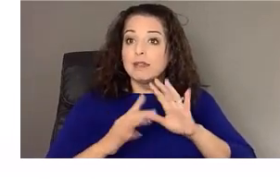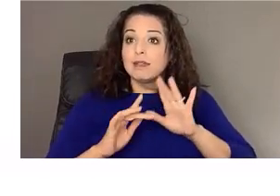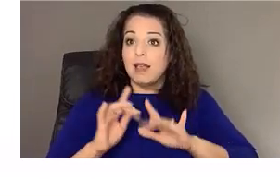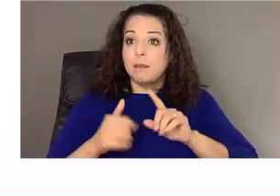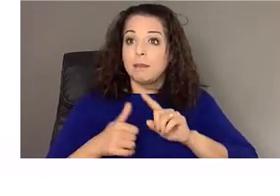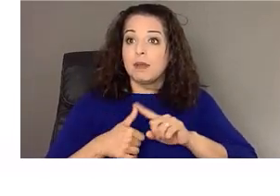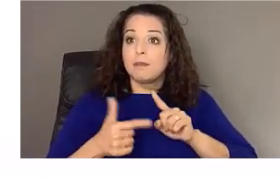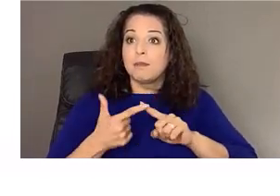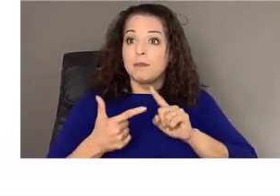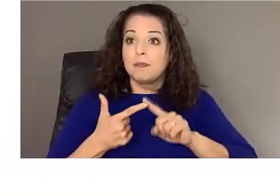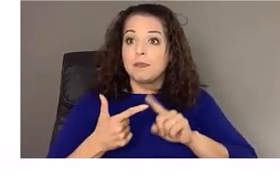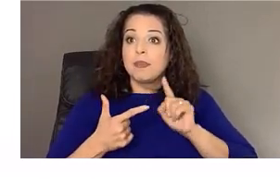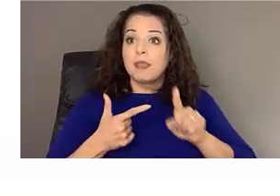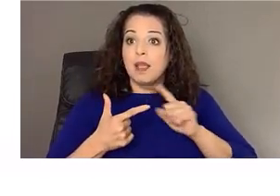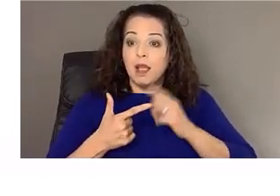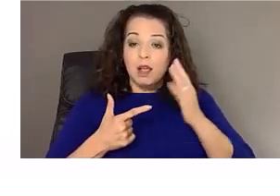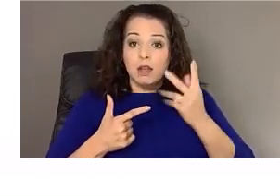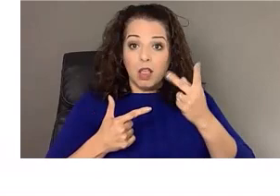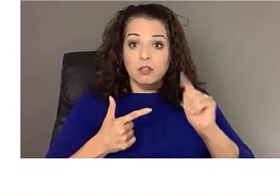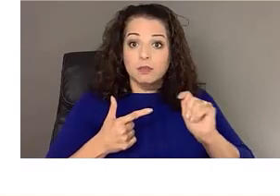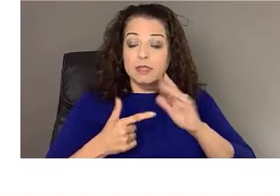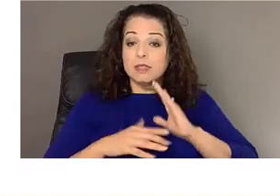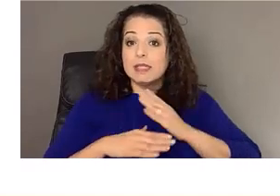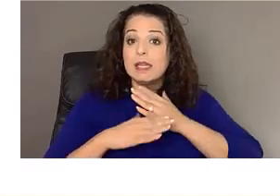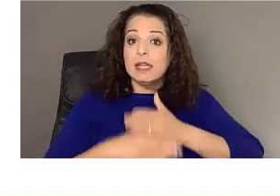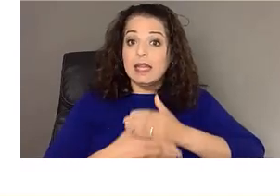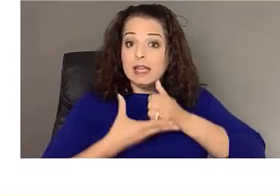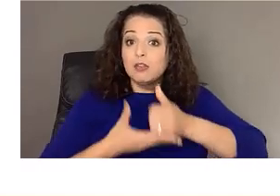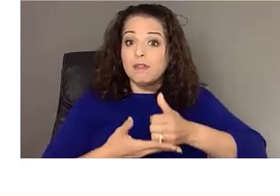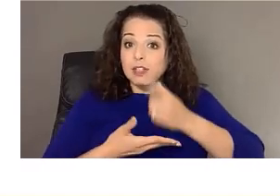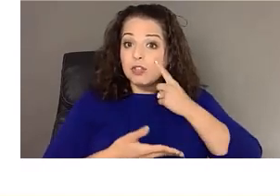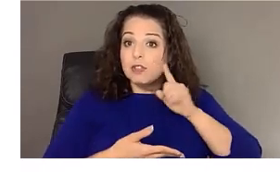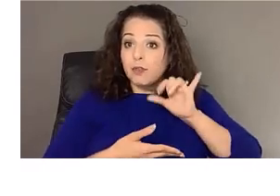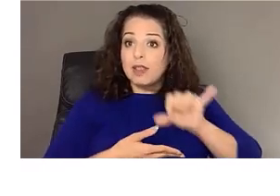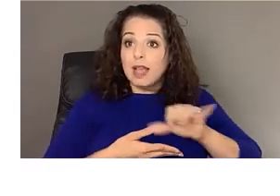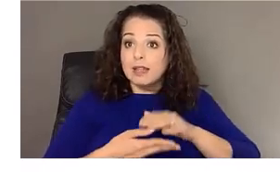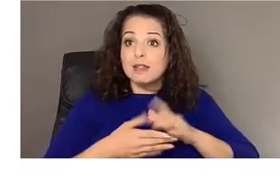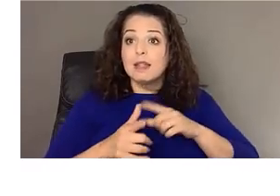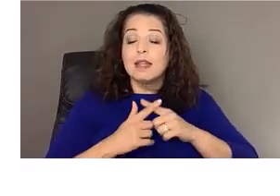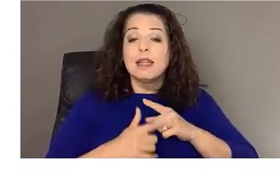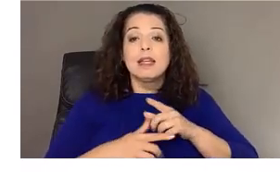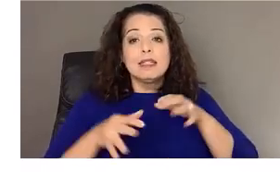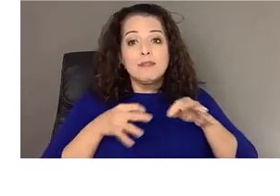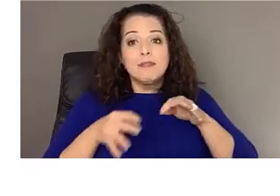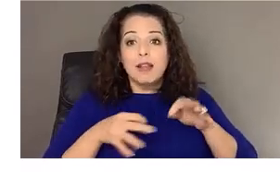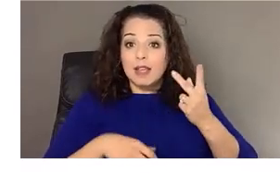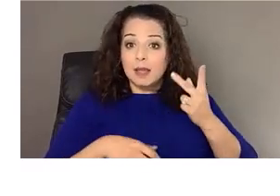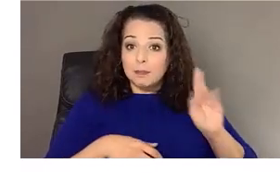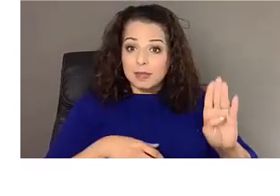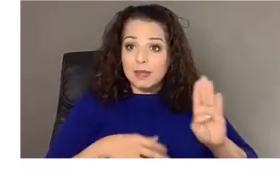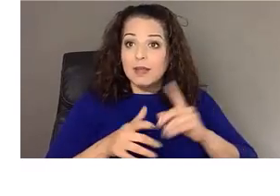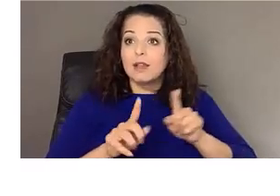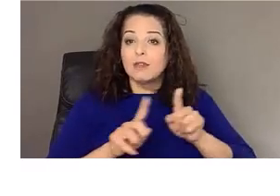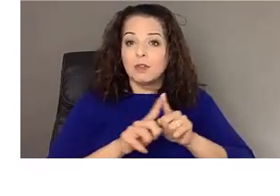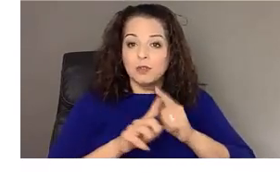and then knowledge brokers in term of definition, profile, roles, challenges, and training.